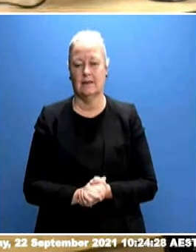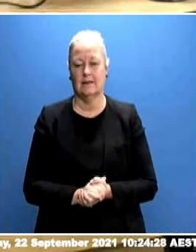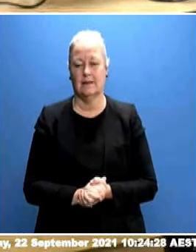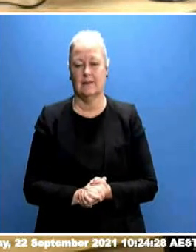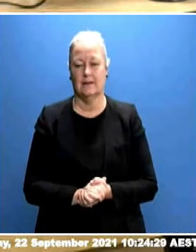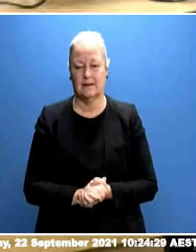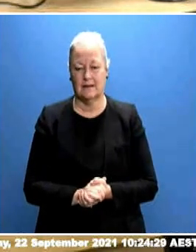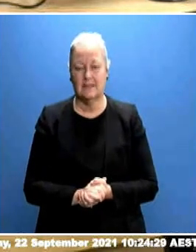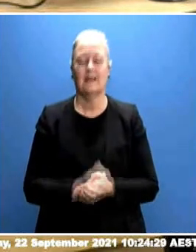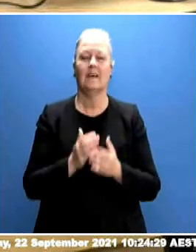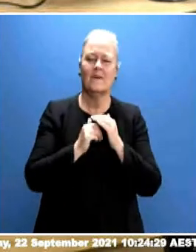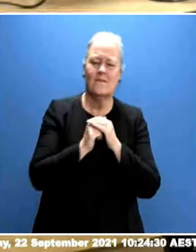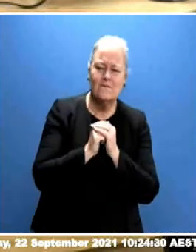and makes everybody smile.